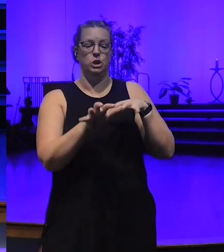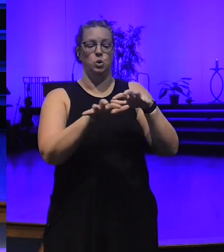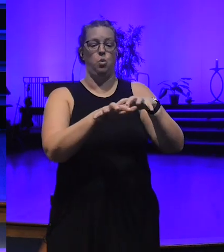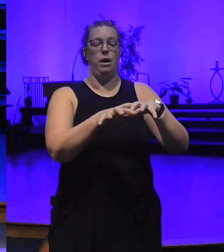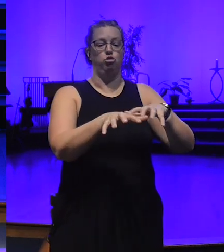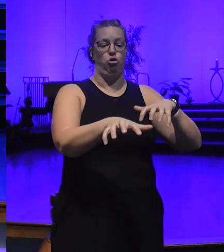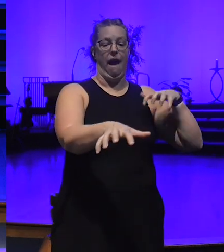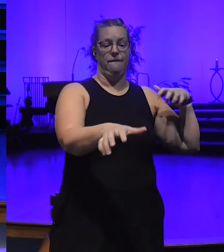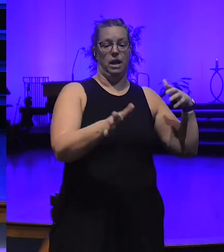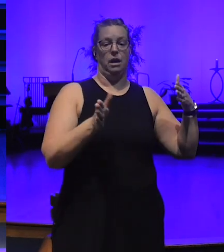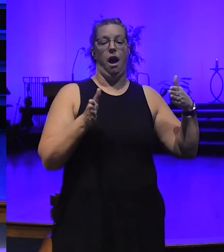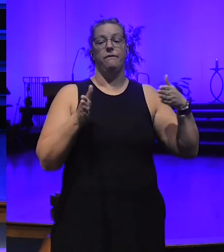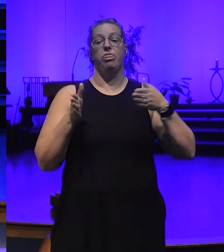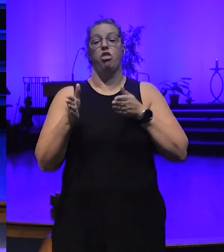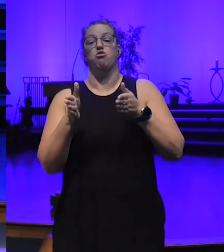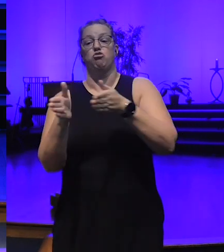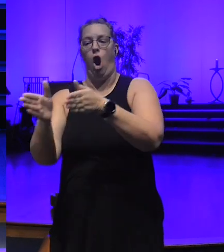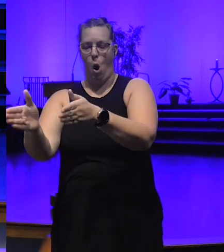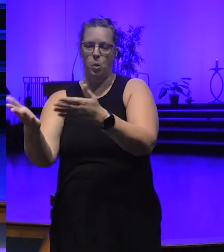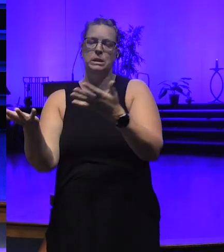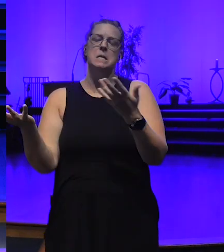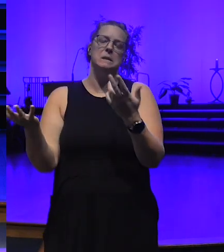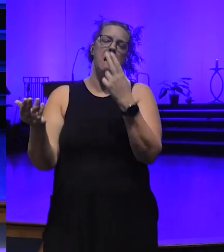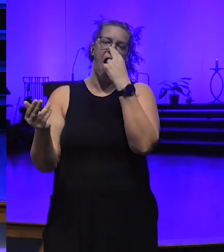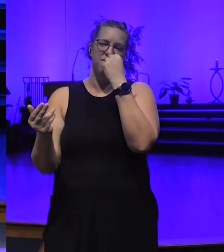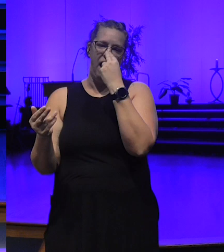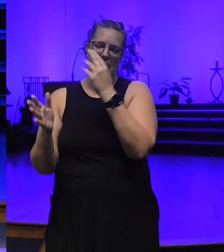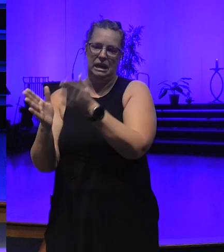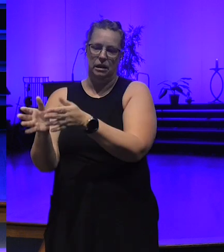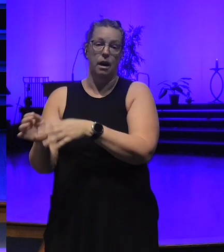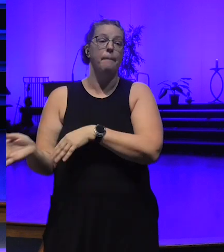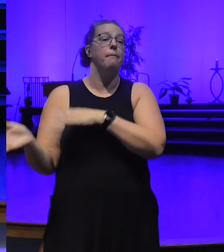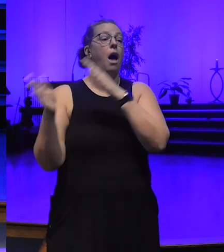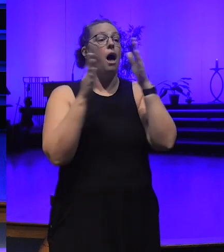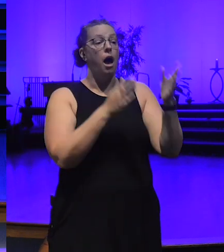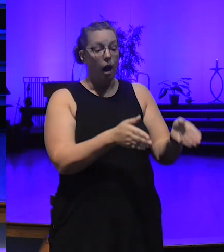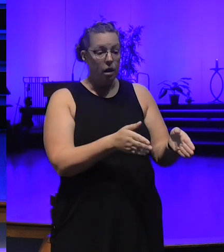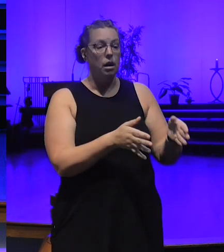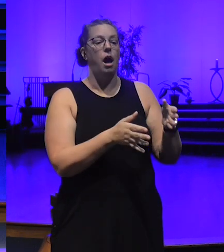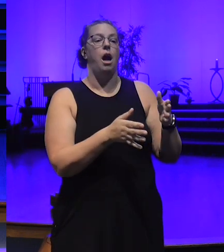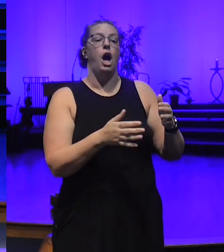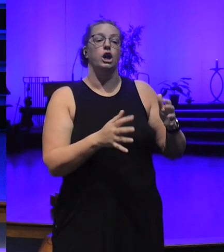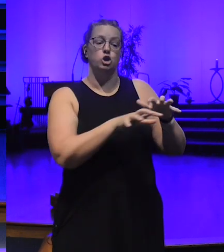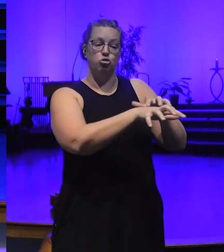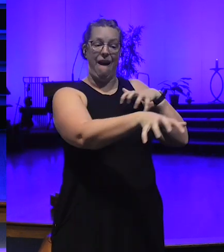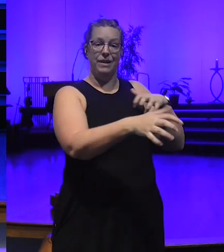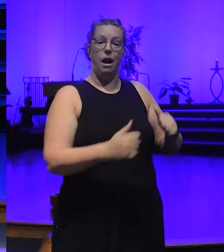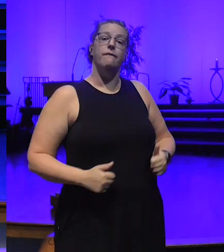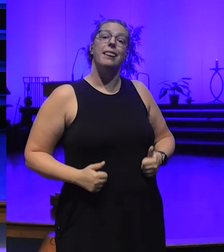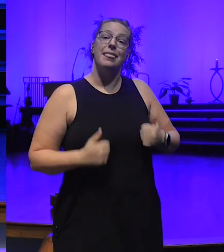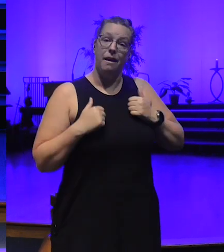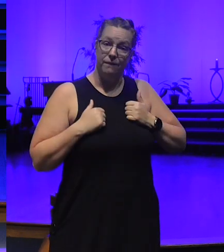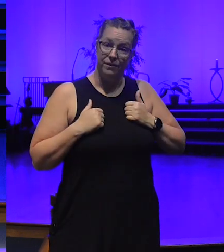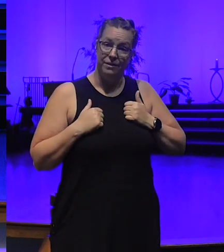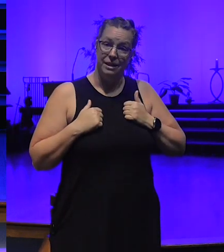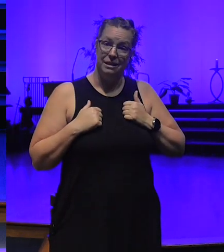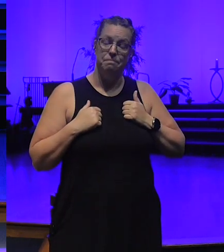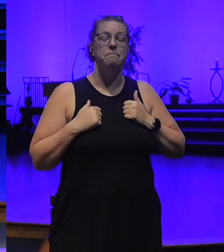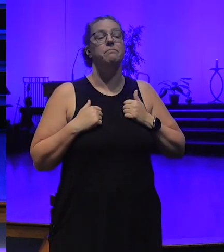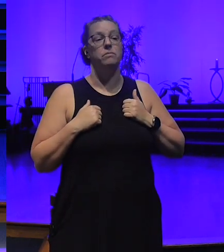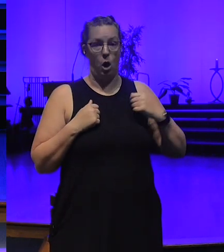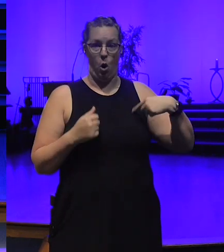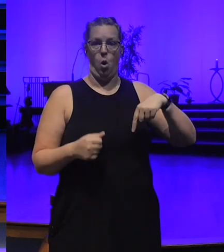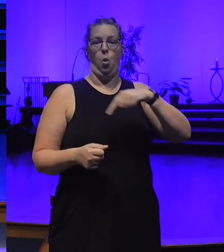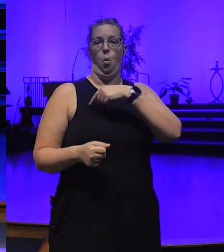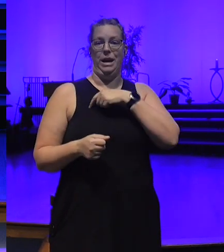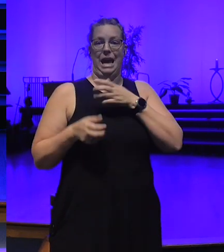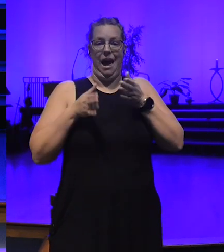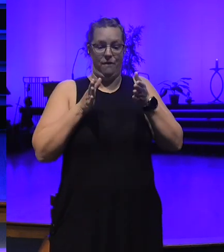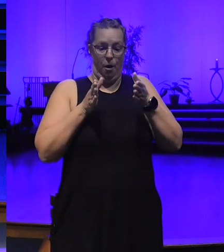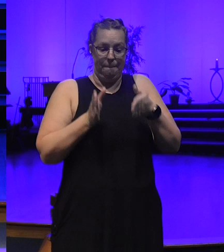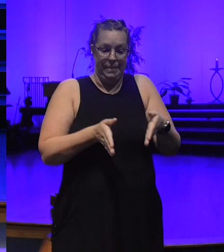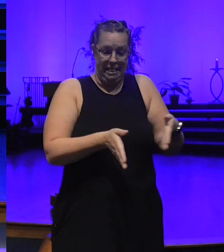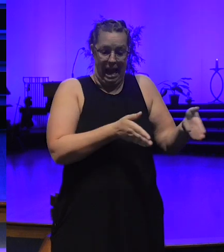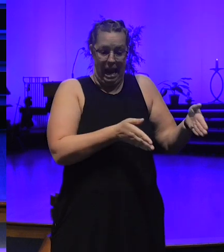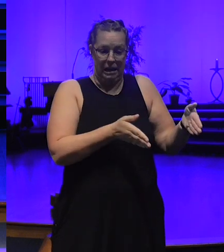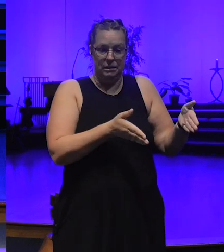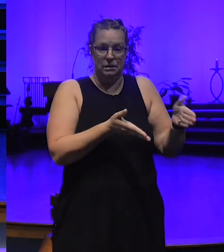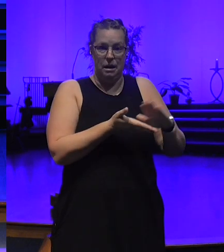in the traffic of Our Lives how often do we allow plans to take priority over people if